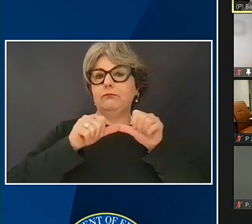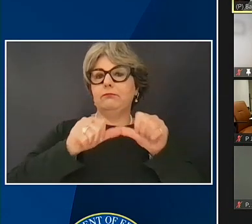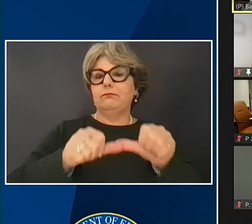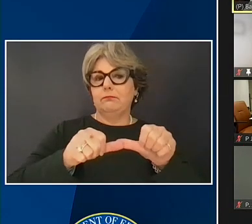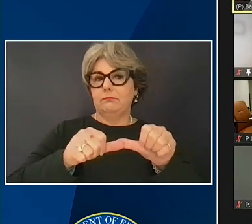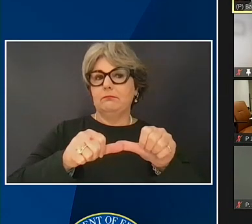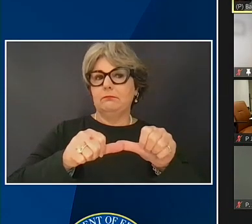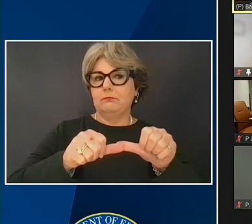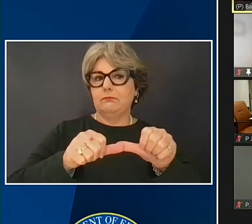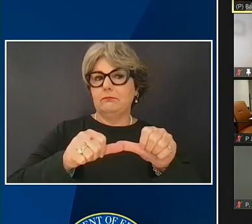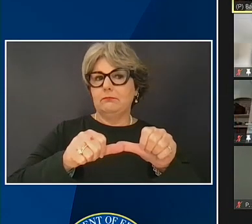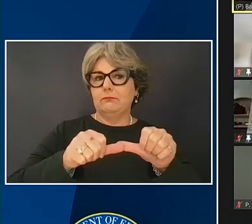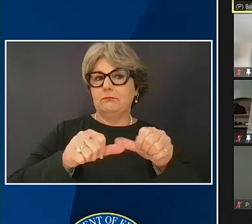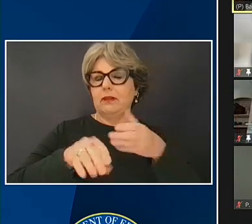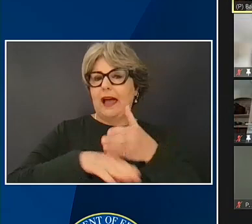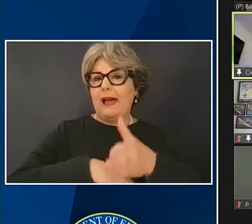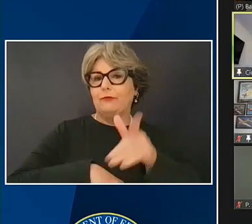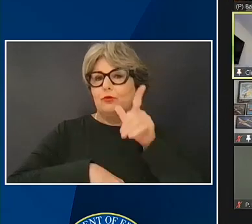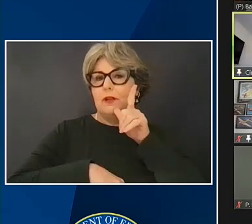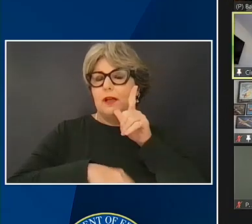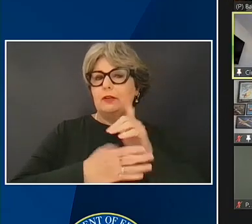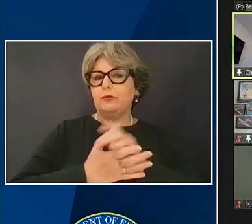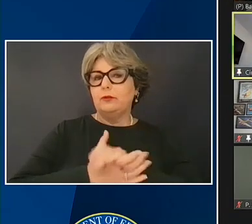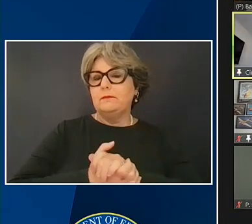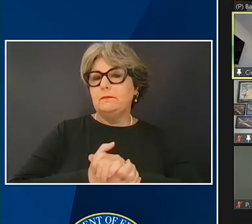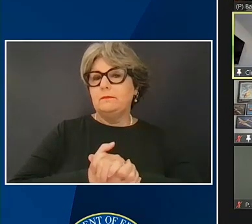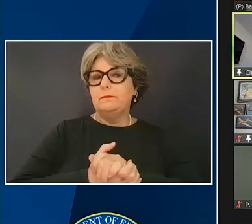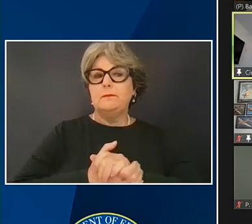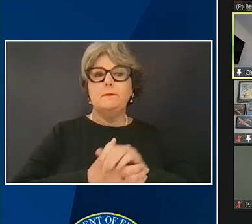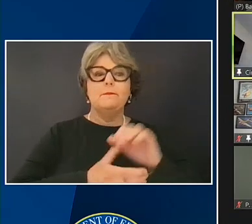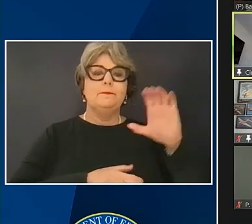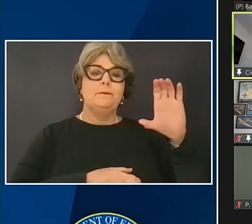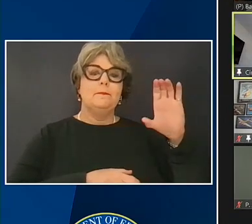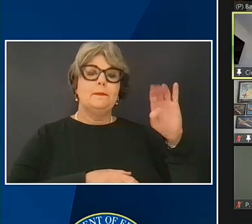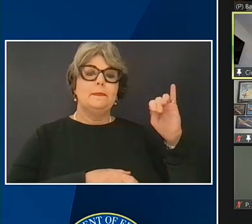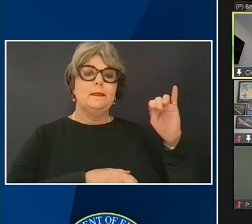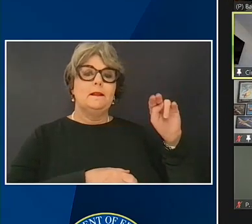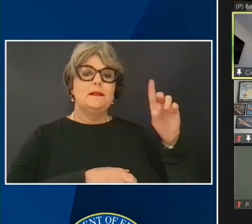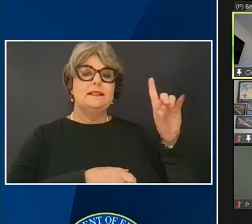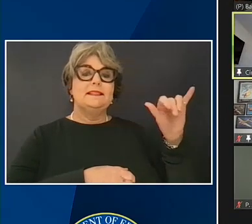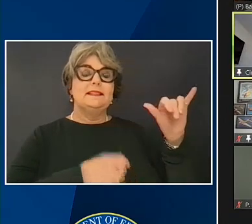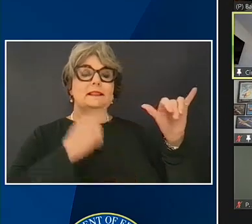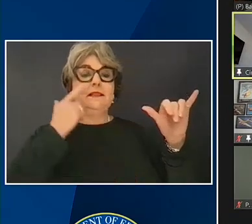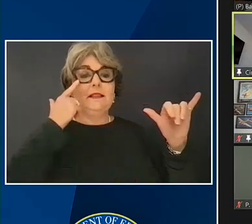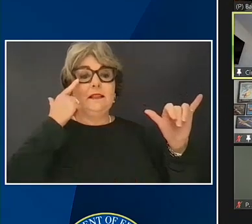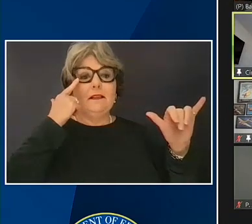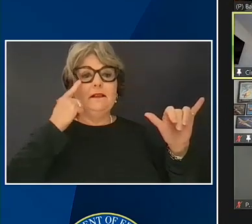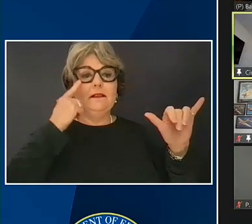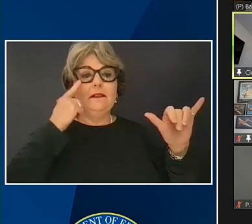immediately after lunch. Okay. So, Brady, I'm calling on your